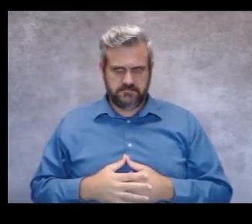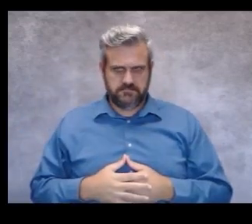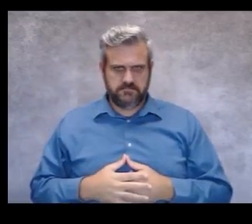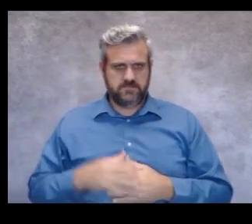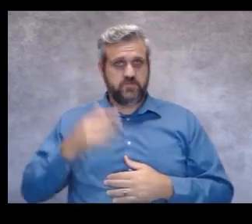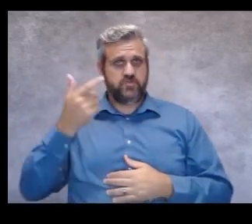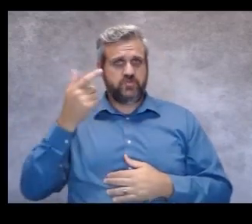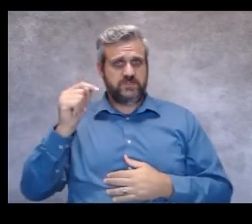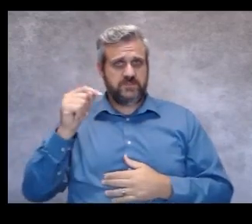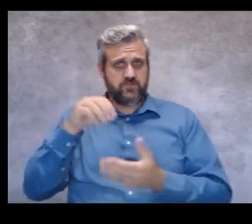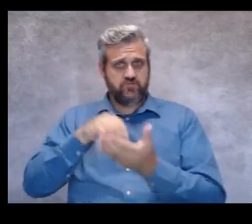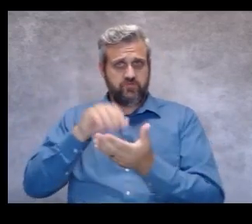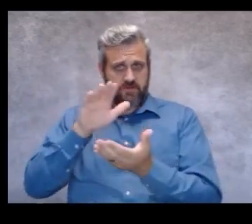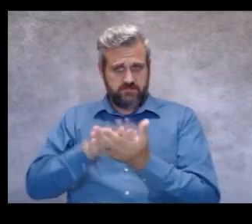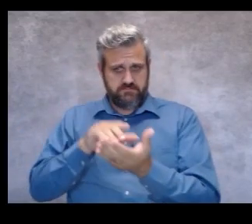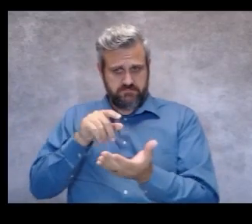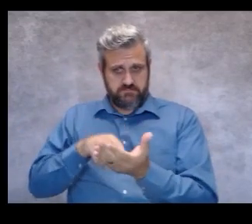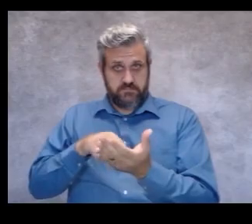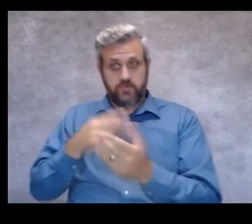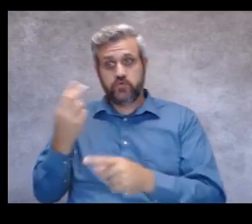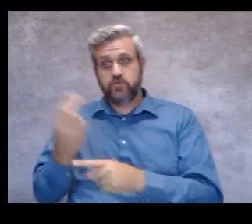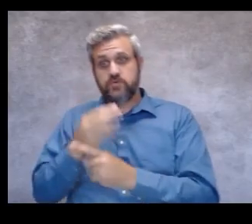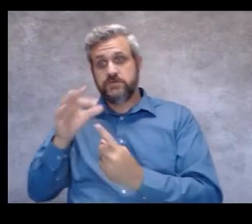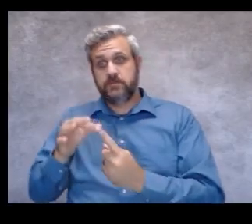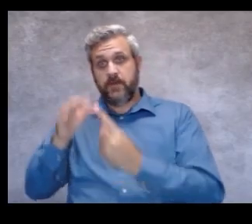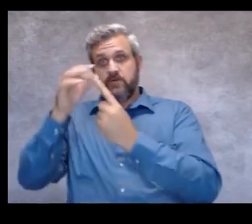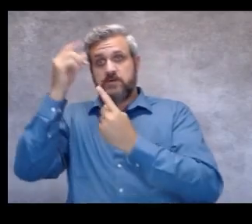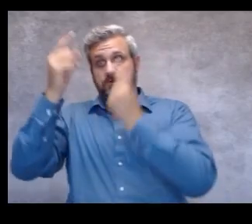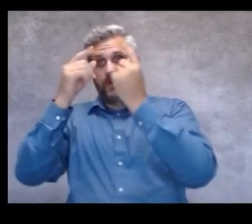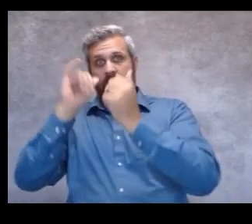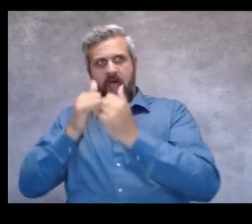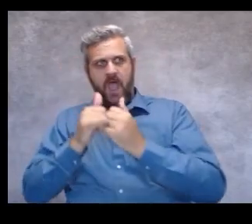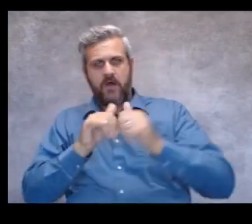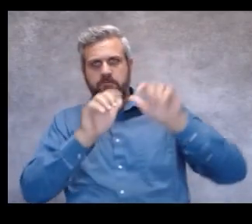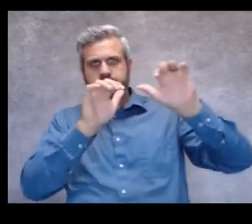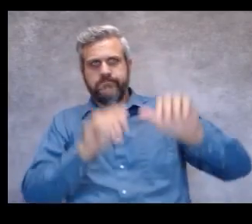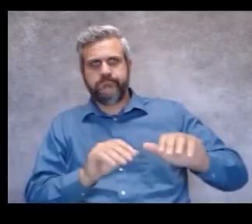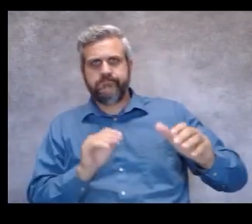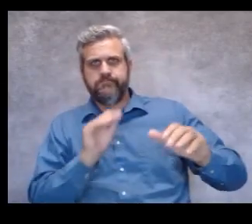How is a GT record entered when special considerations have been applied in